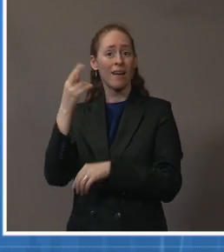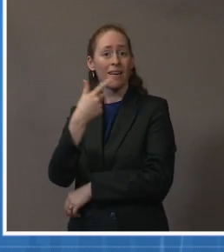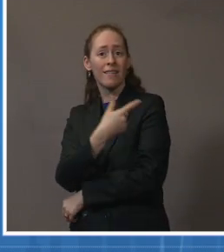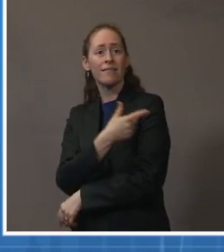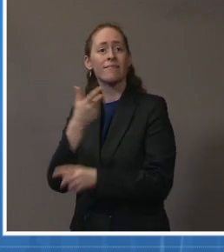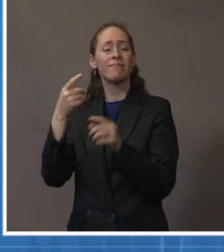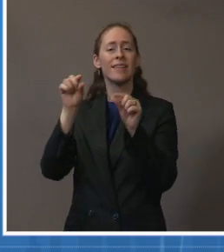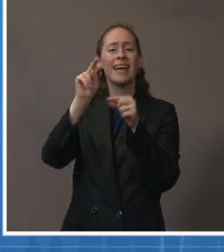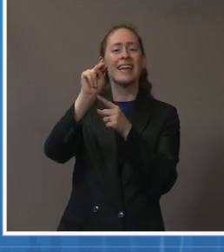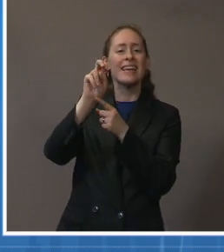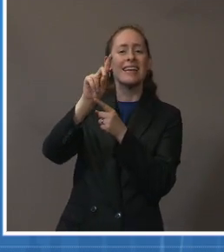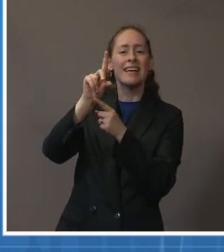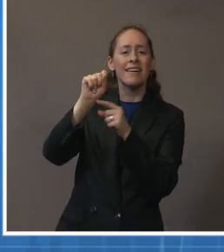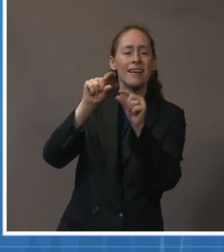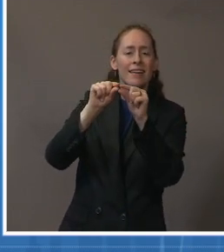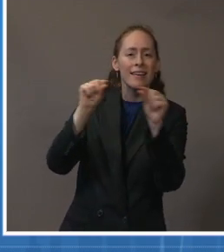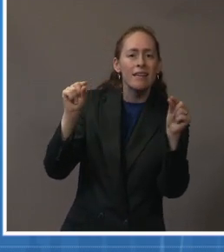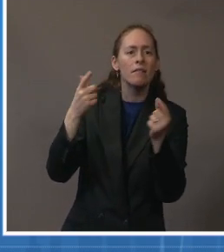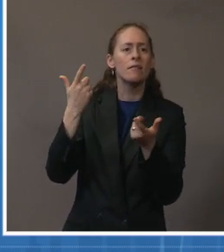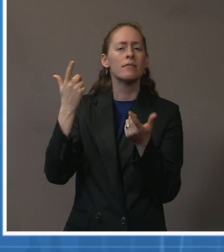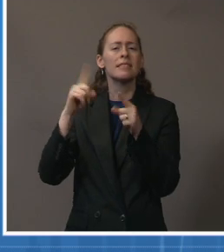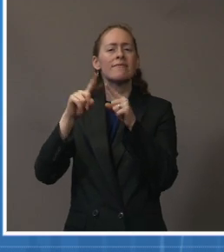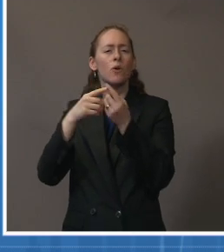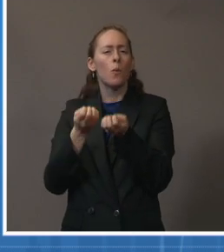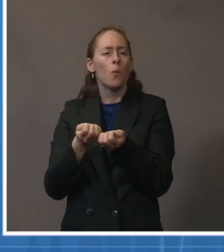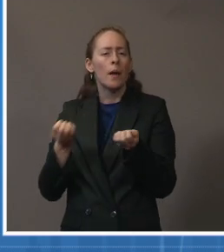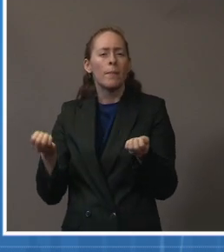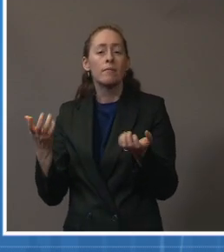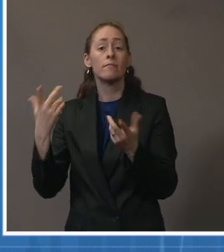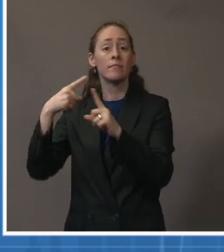to ensure proper temperature storage, prevent breakage,